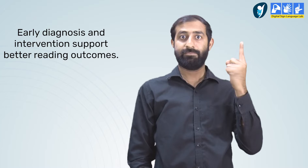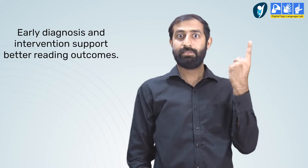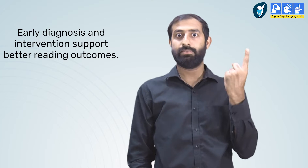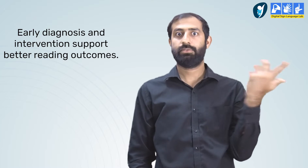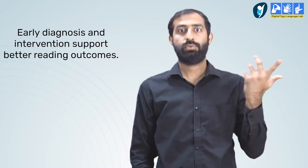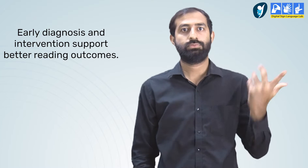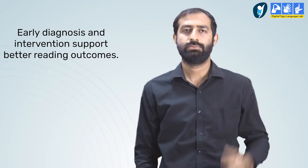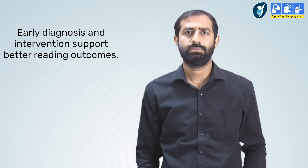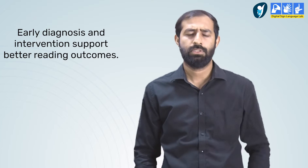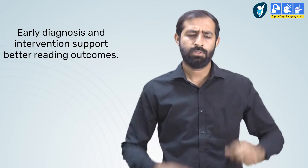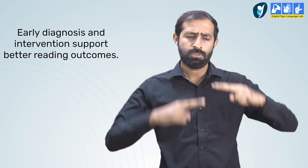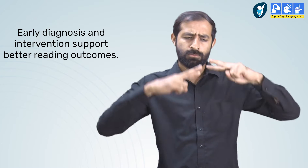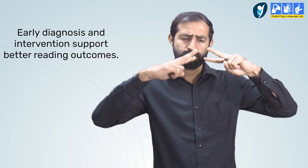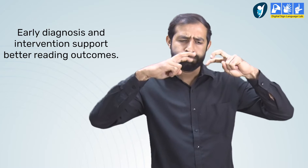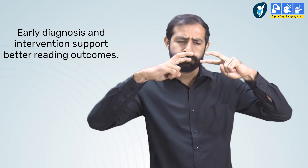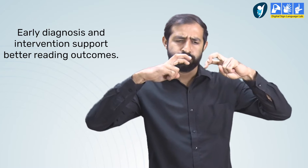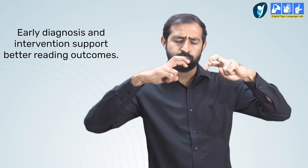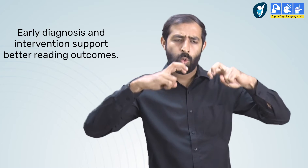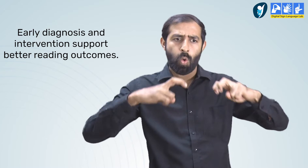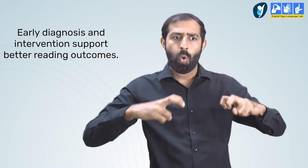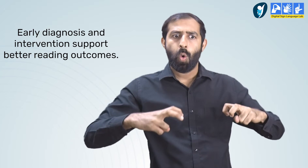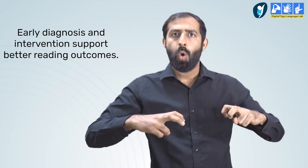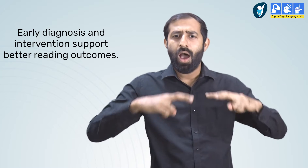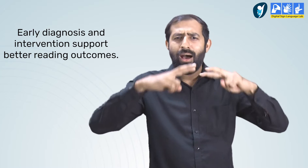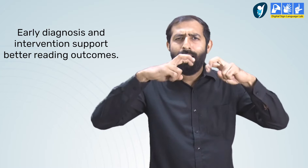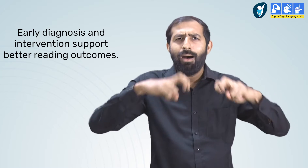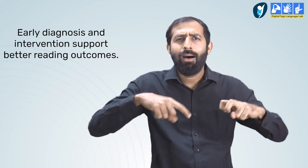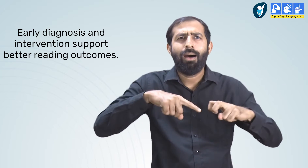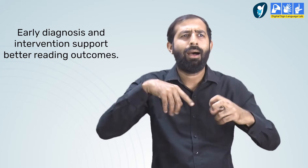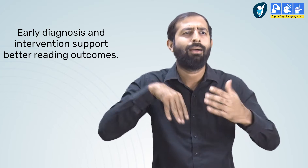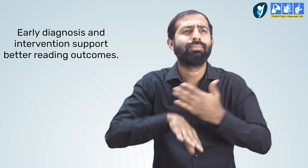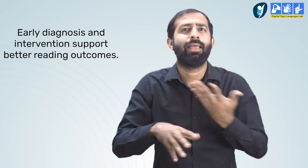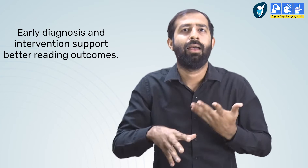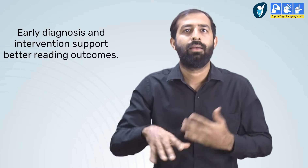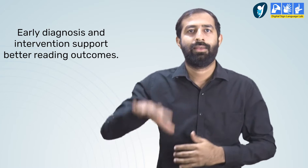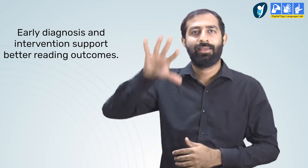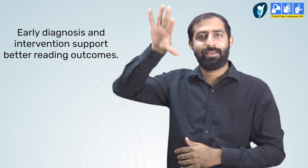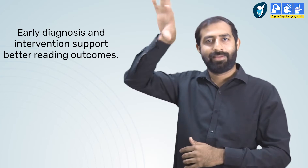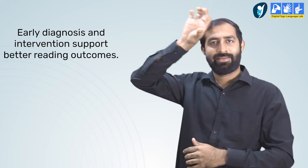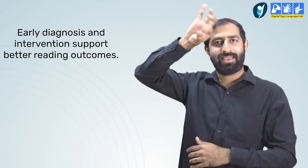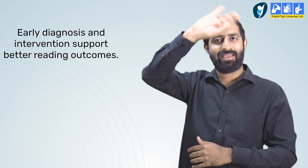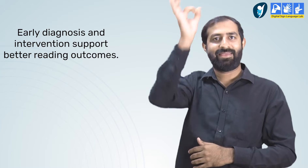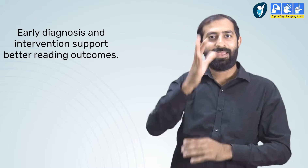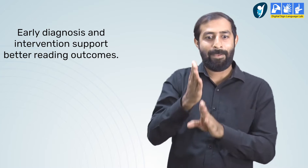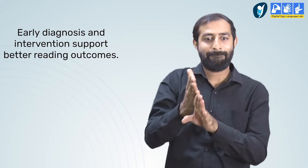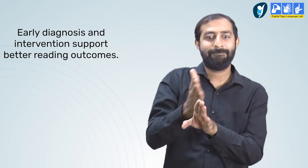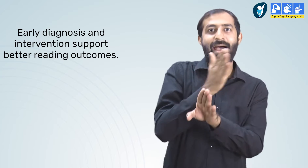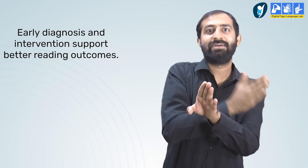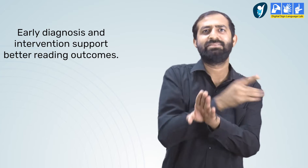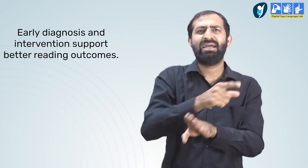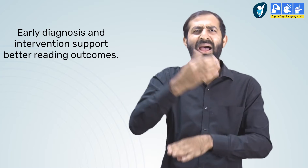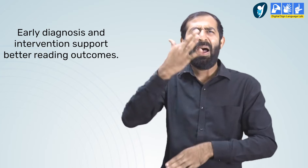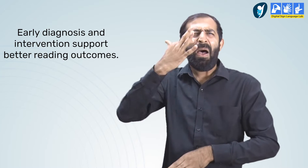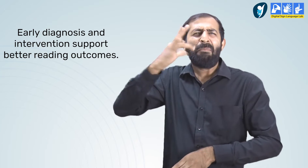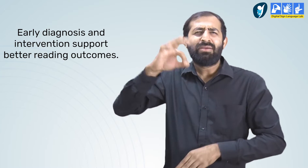First:- Research has found that early intervention is very important.